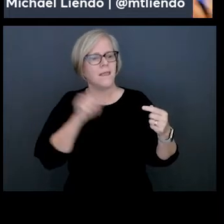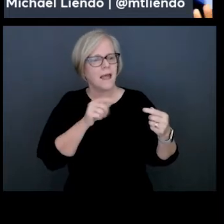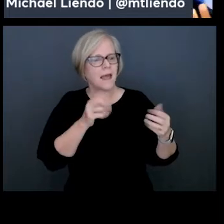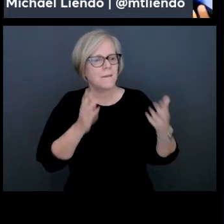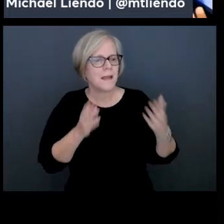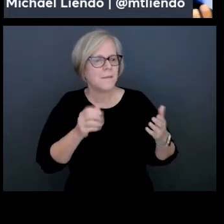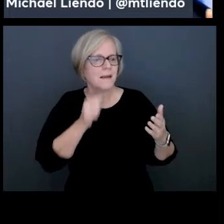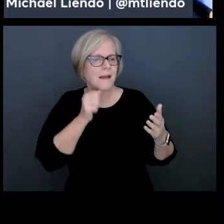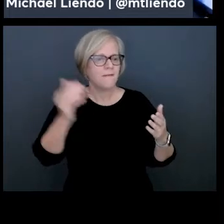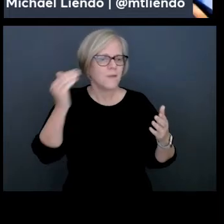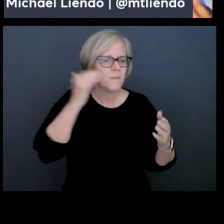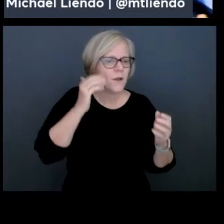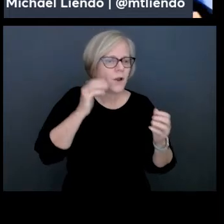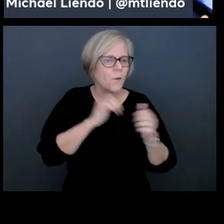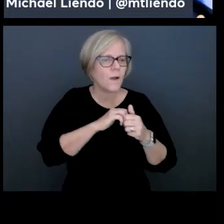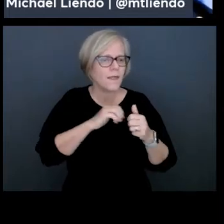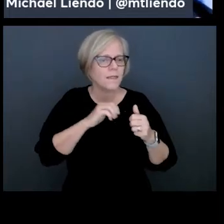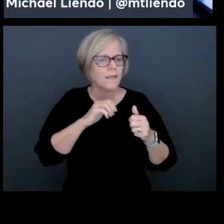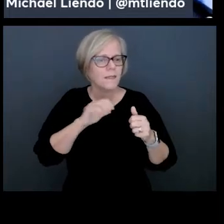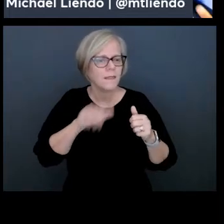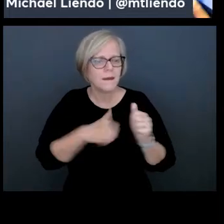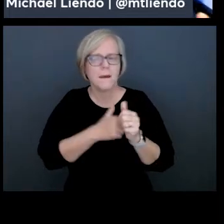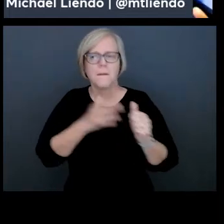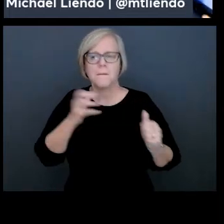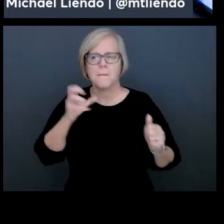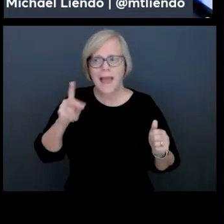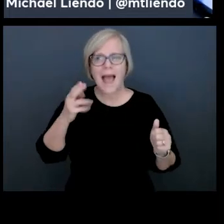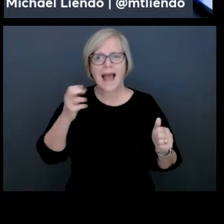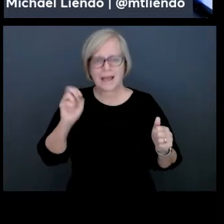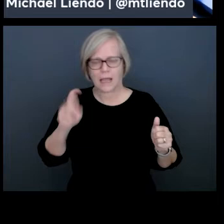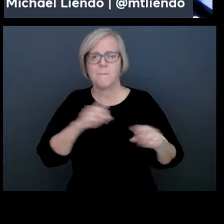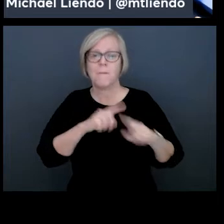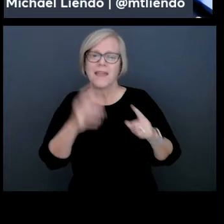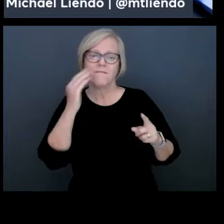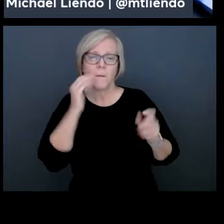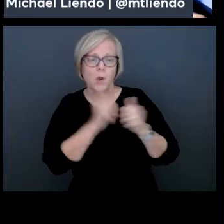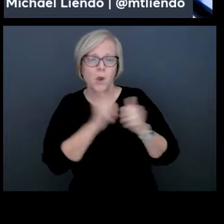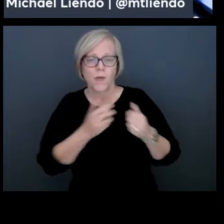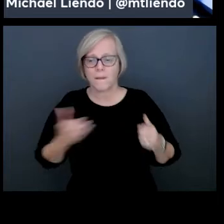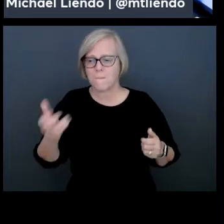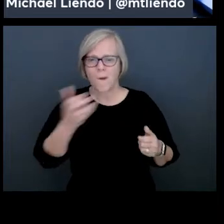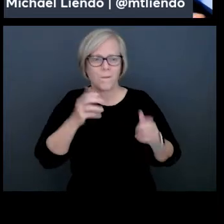but that's okay because they're mobile developers, so all they really need to do is not build out the back end,